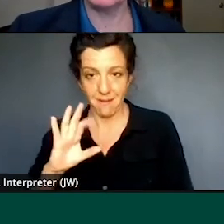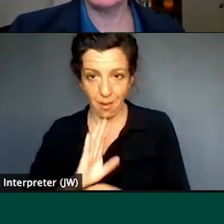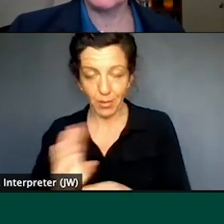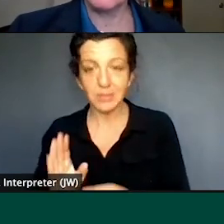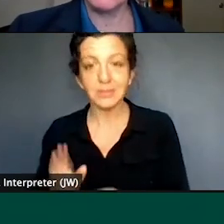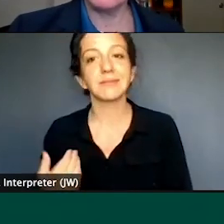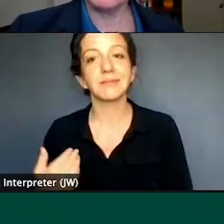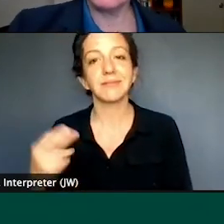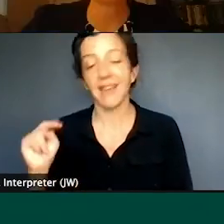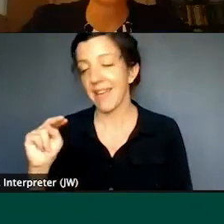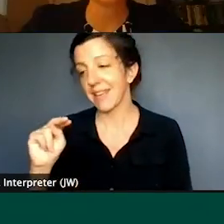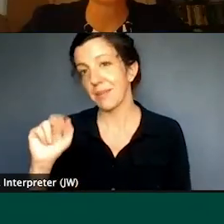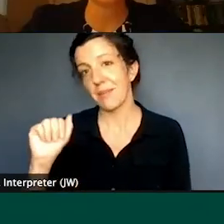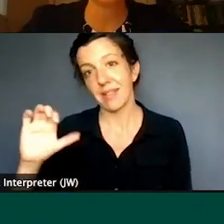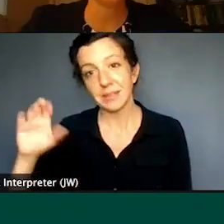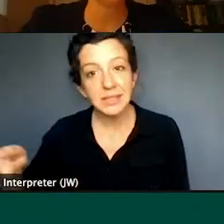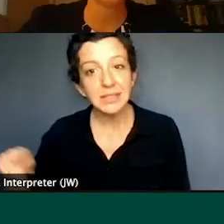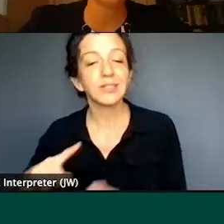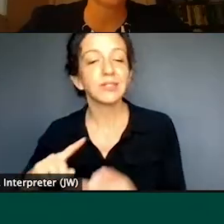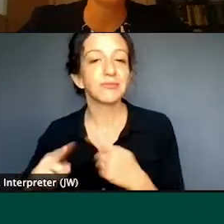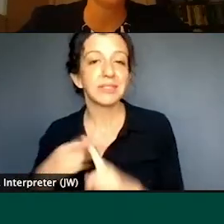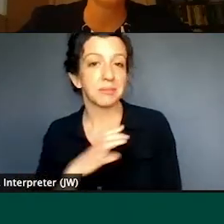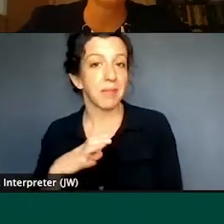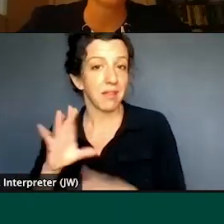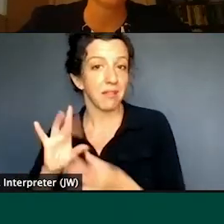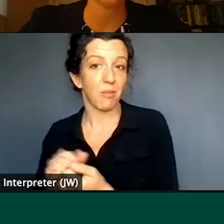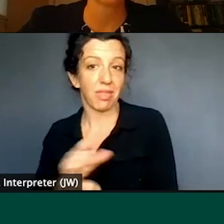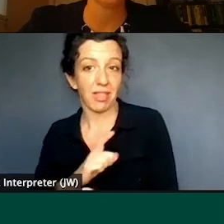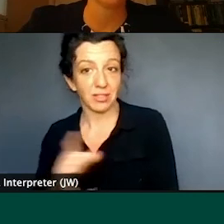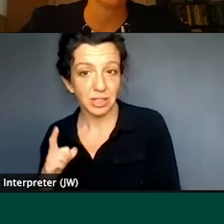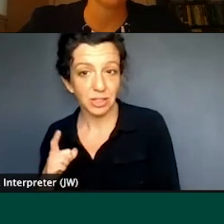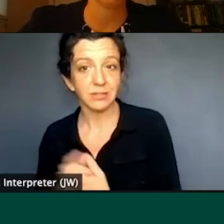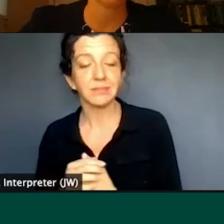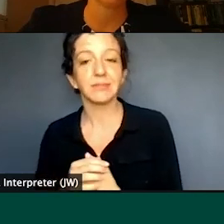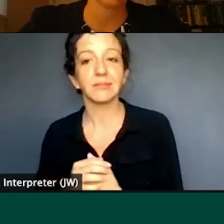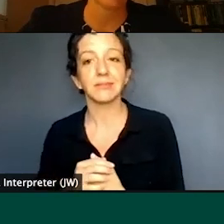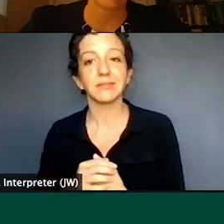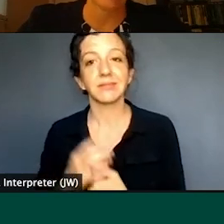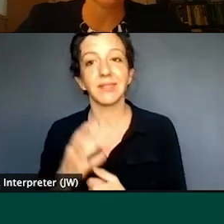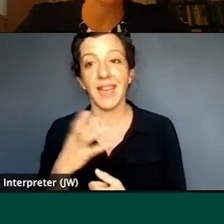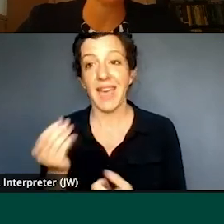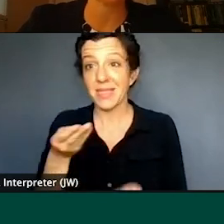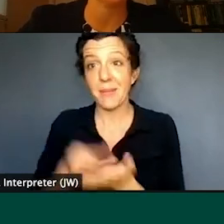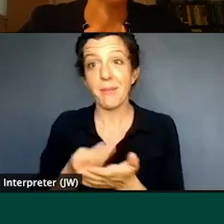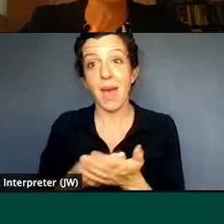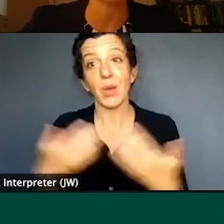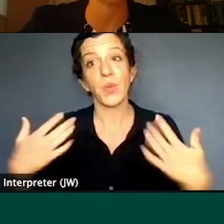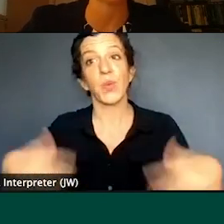Is that right? Yes, it's conceivable that the Department of Public Health could have slightly different reporting